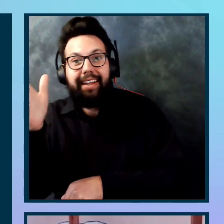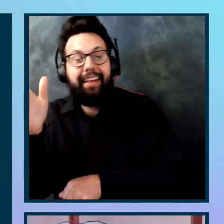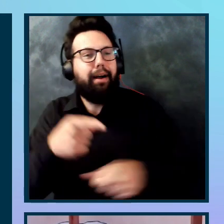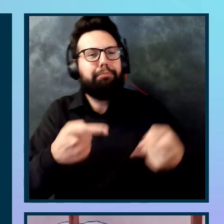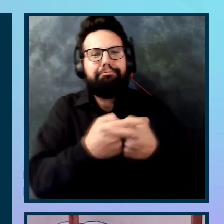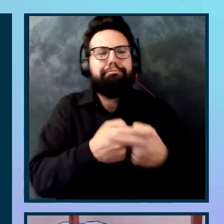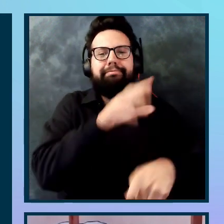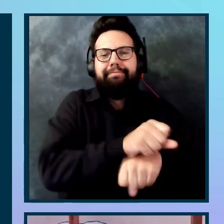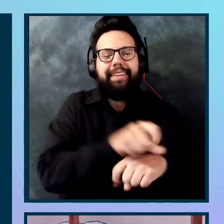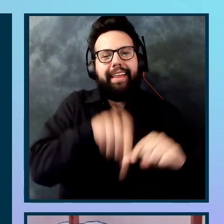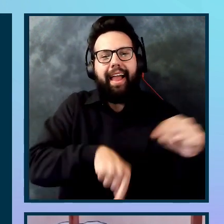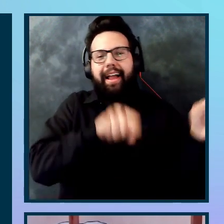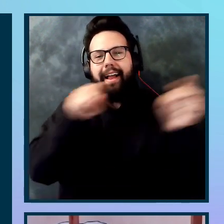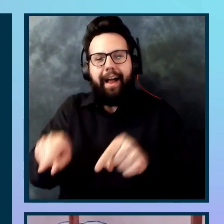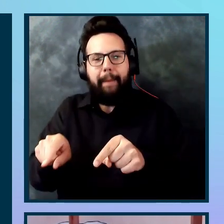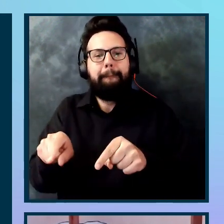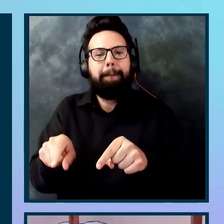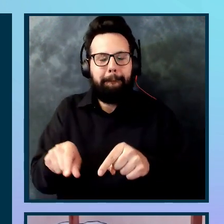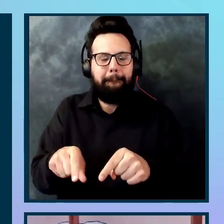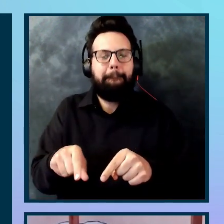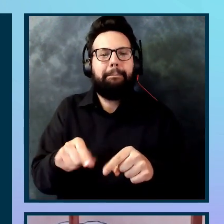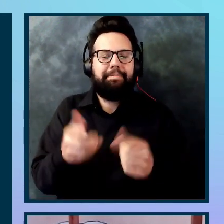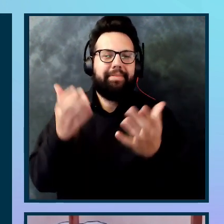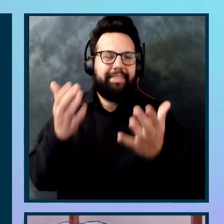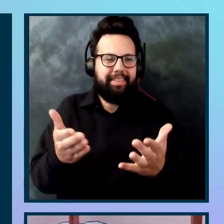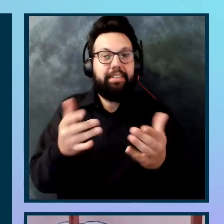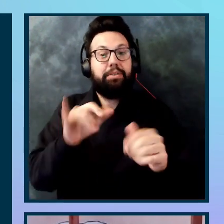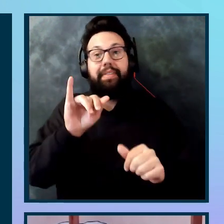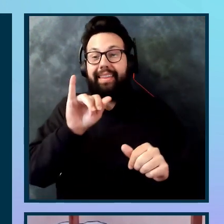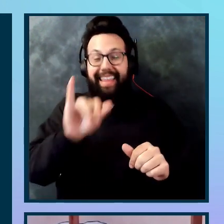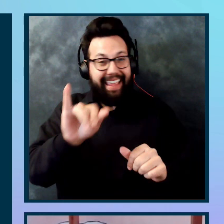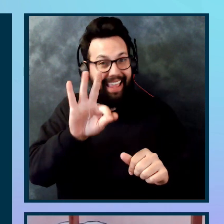and there will be gaps in knowledge on your team because not everyone could attend that day.